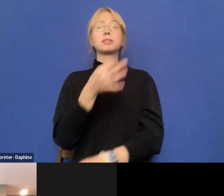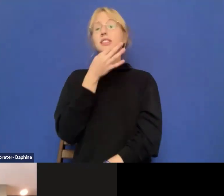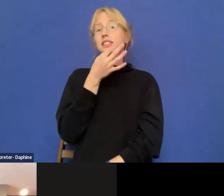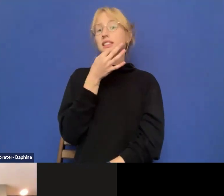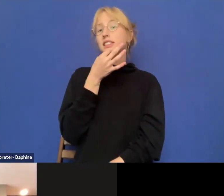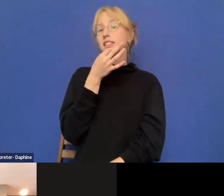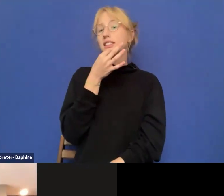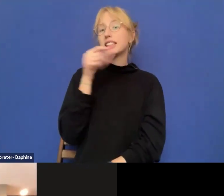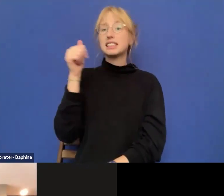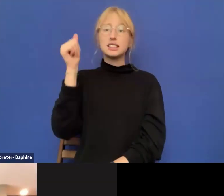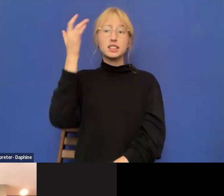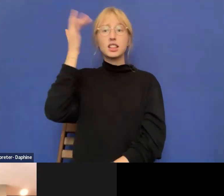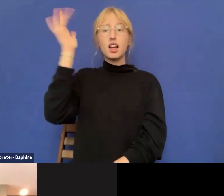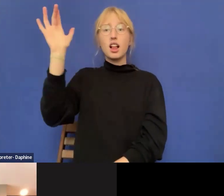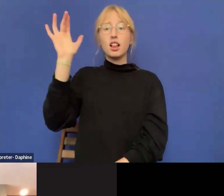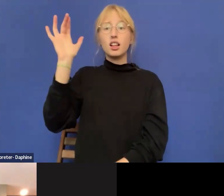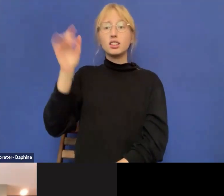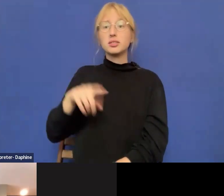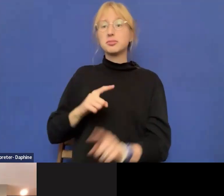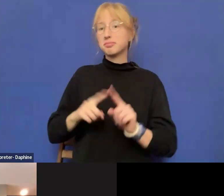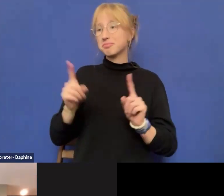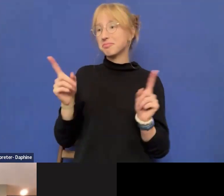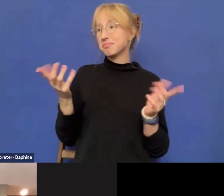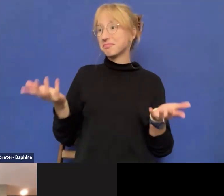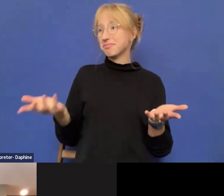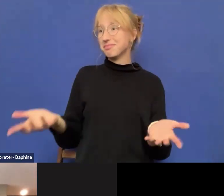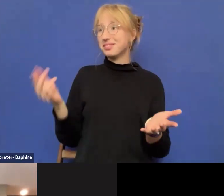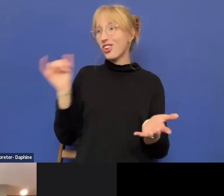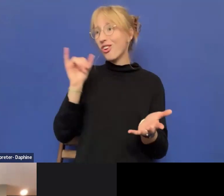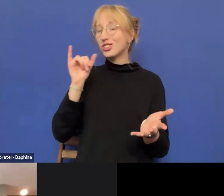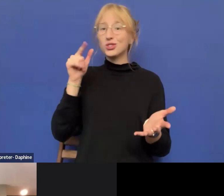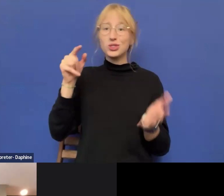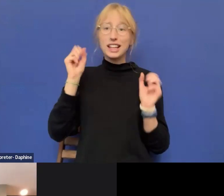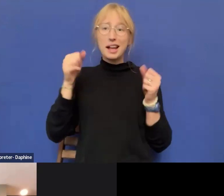as a scholar but also it's a place where you play with your own